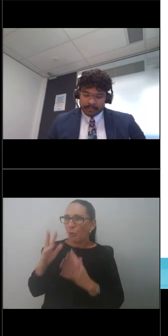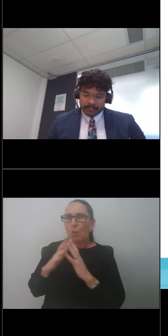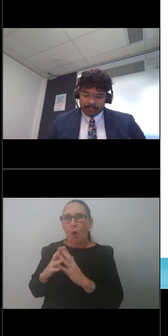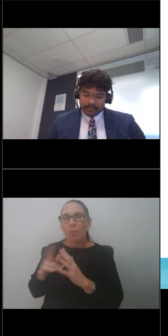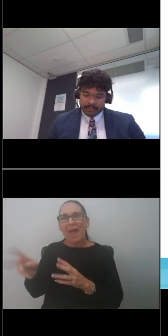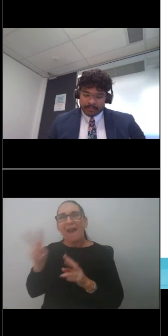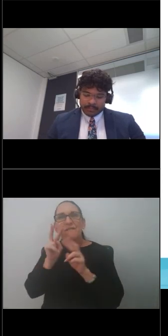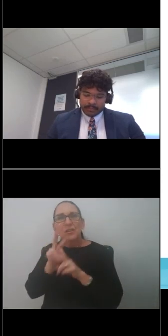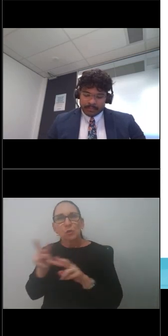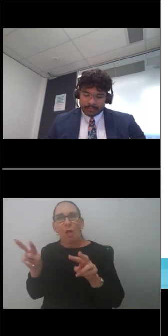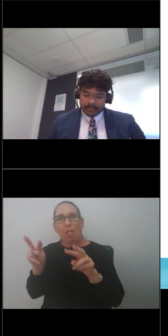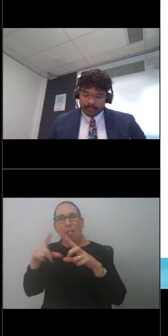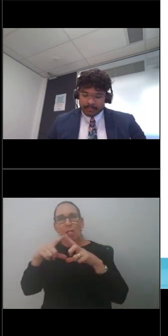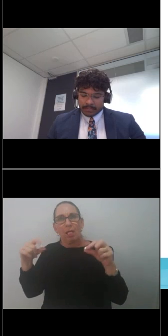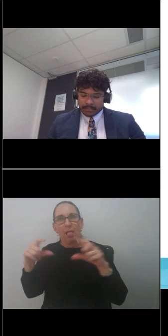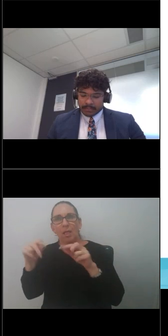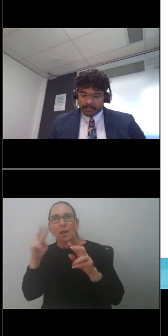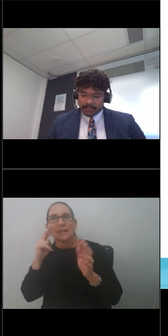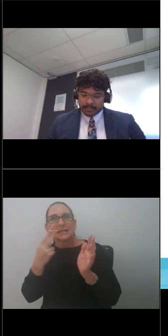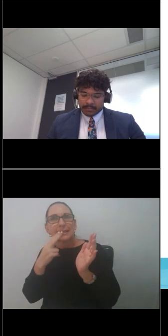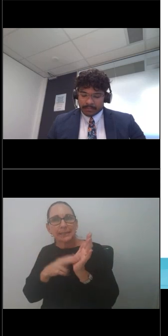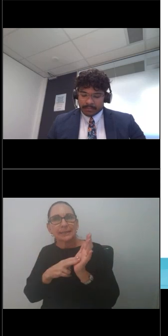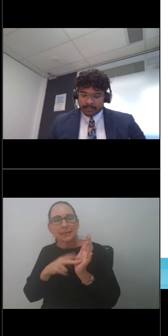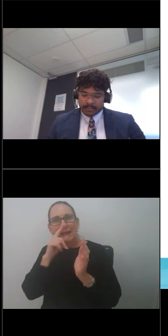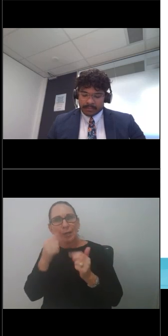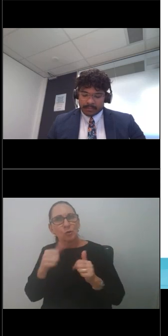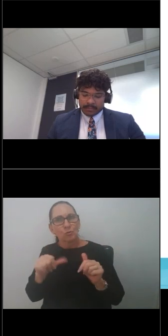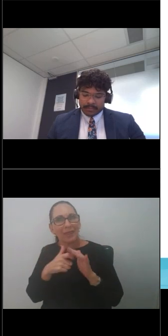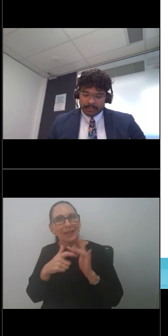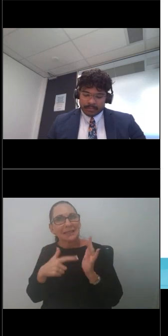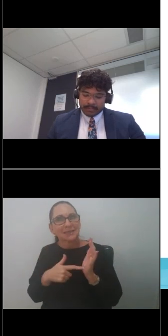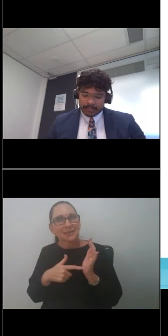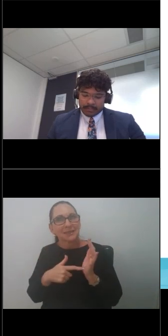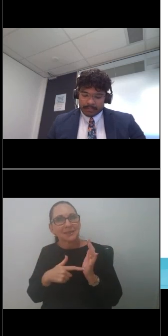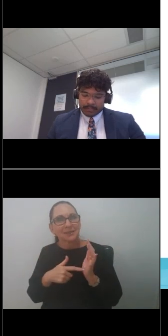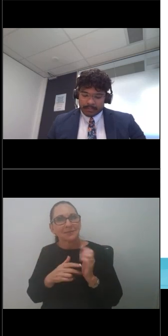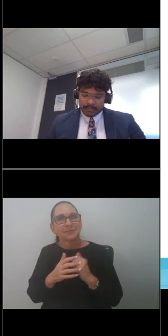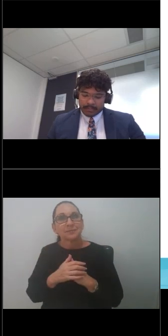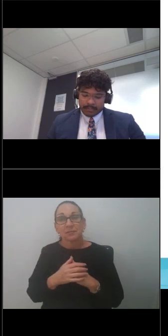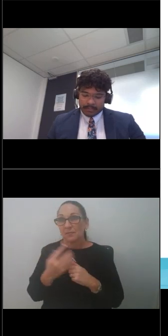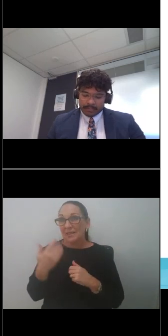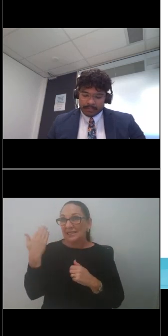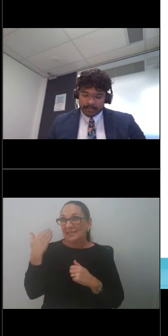Happening could use this kit I mean right now a lot of our training has focused on um targeting